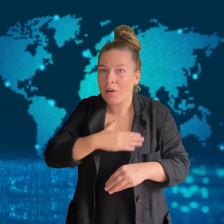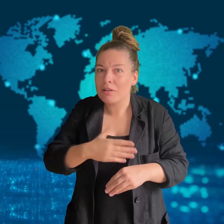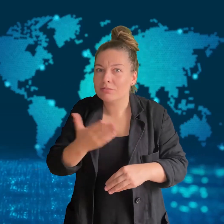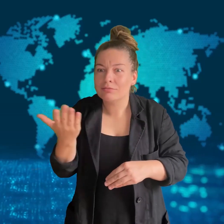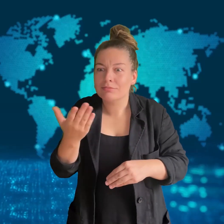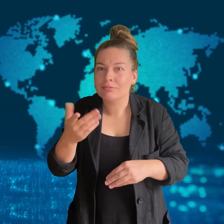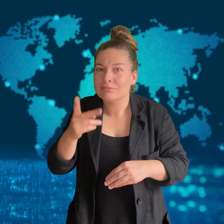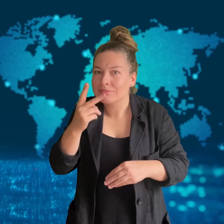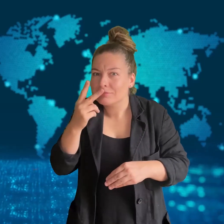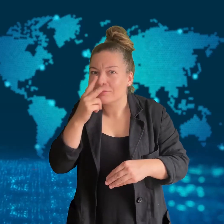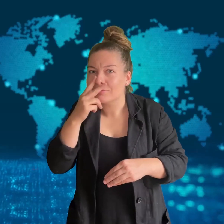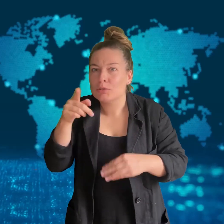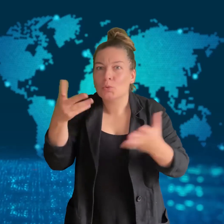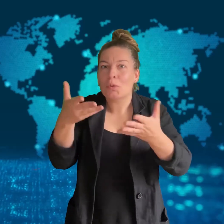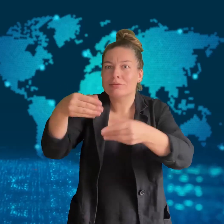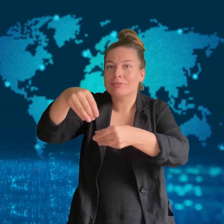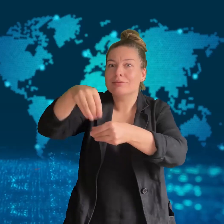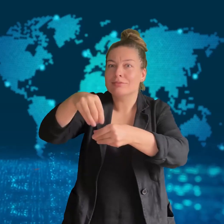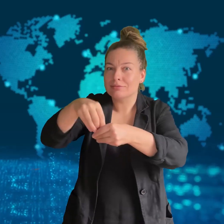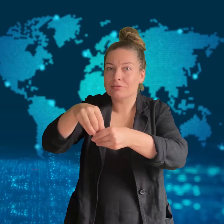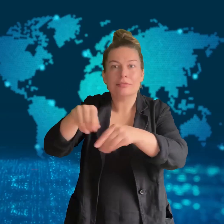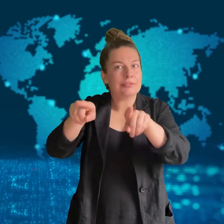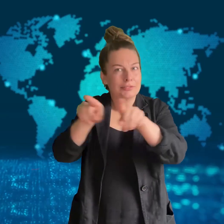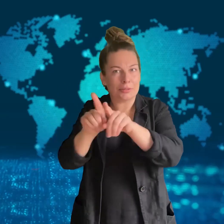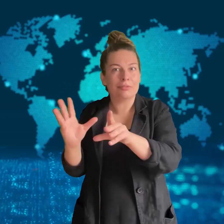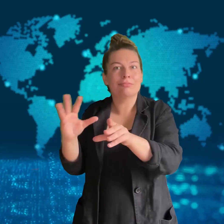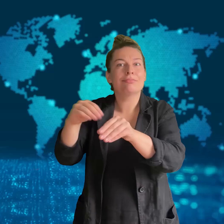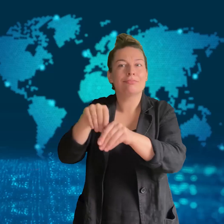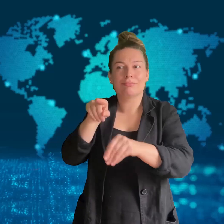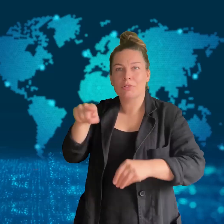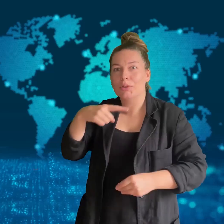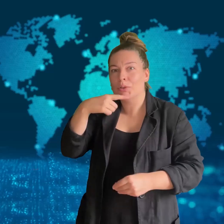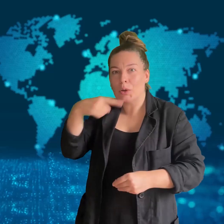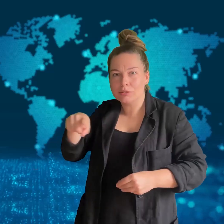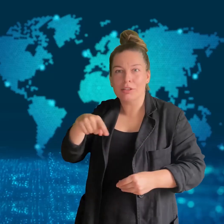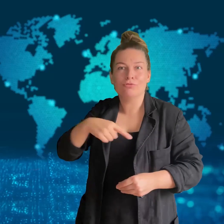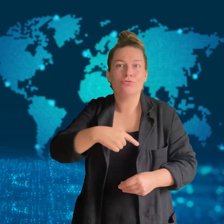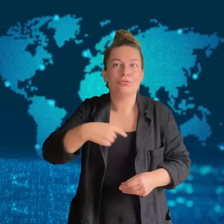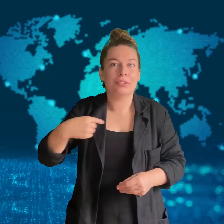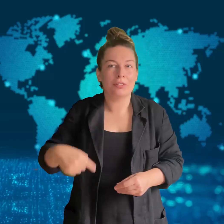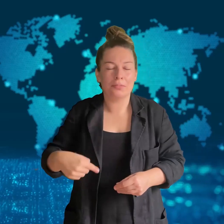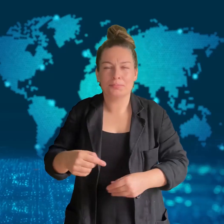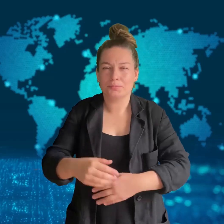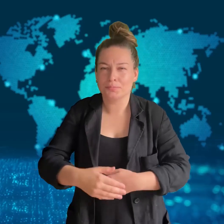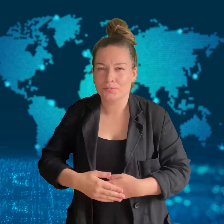Authorities are calling for it to be closely guarded